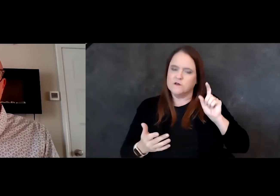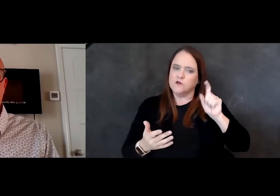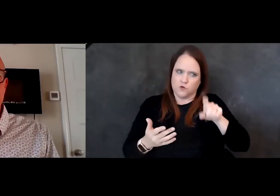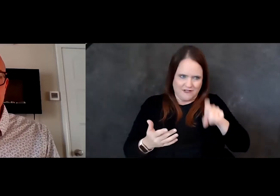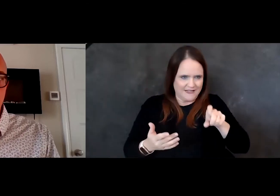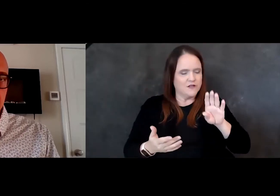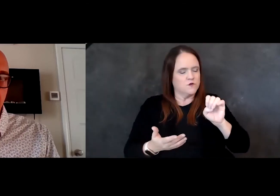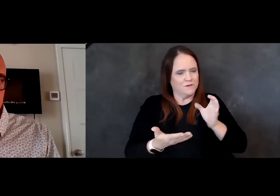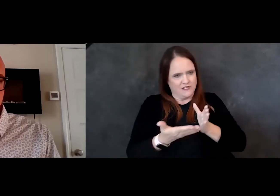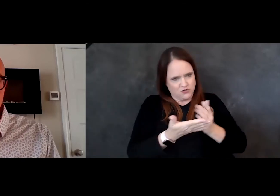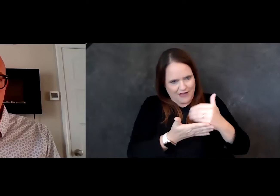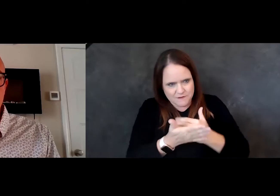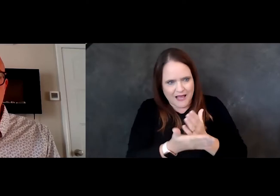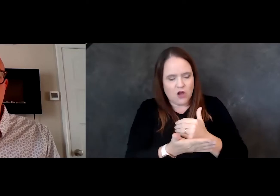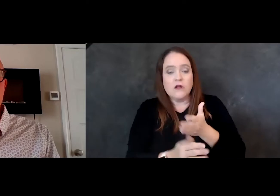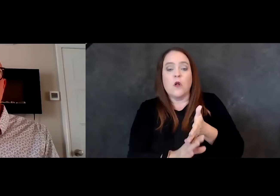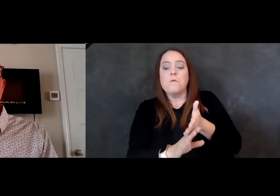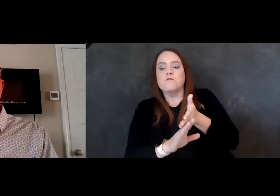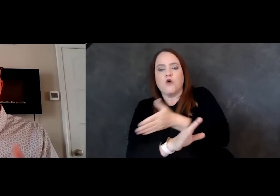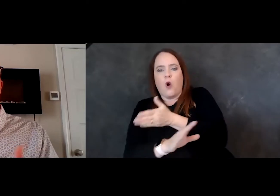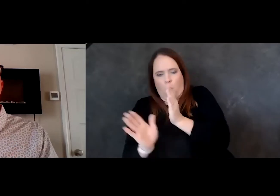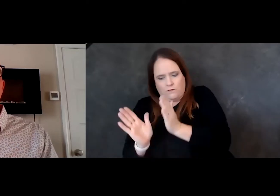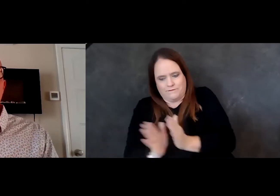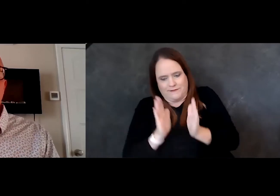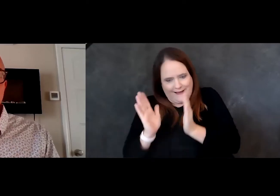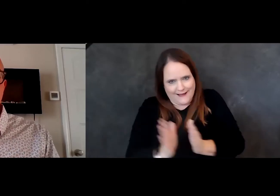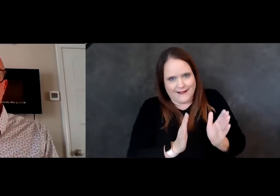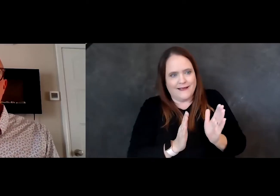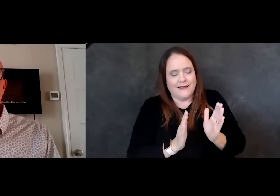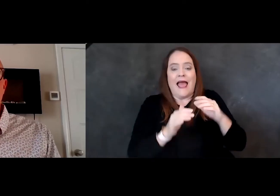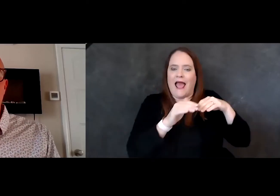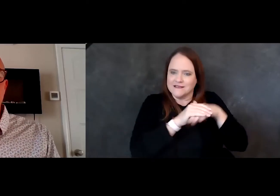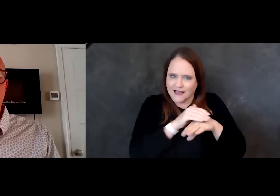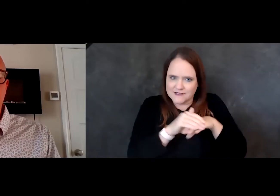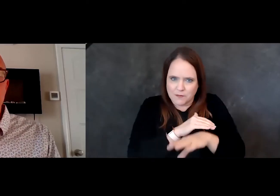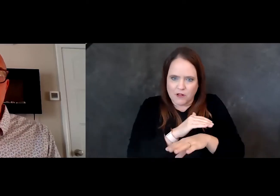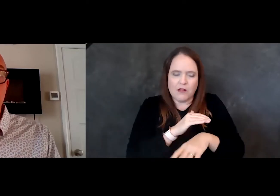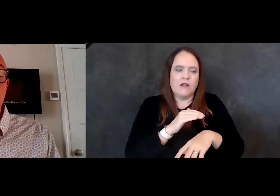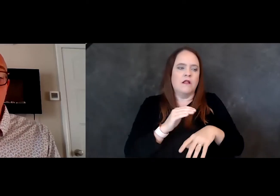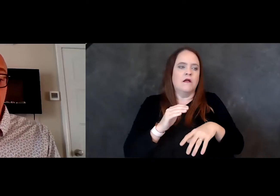and as accessible as possible with our communication about requesting sign language interpreting